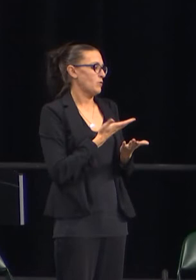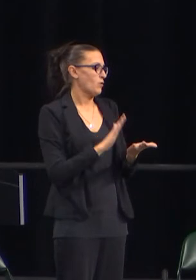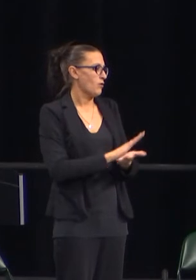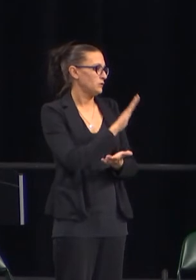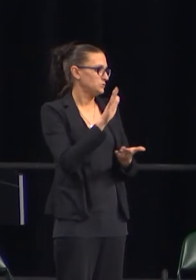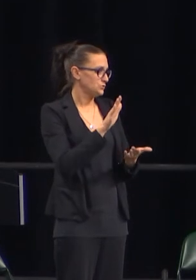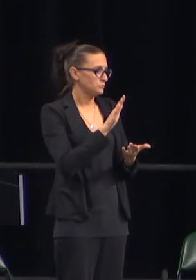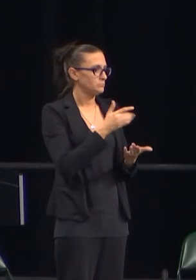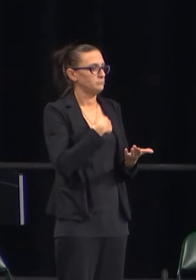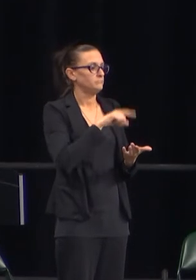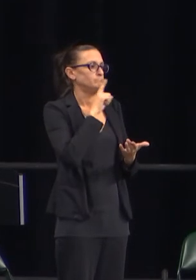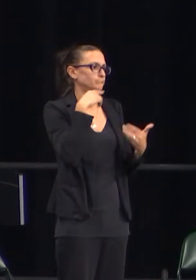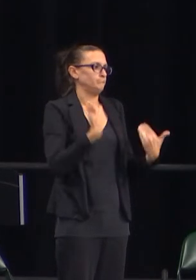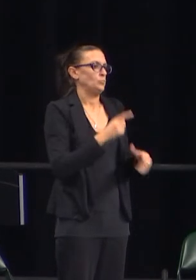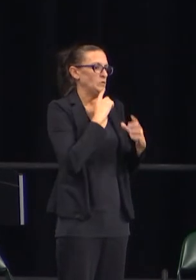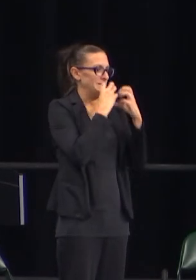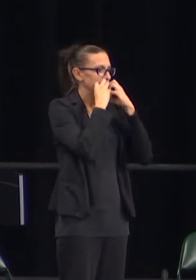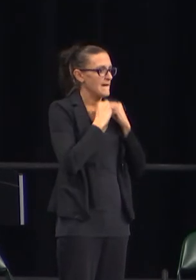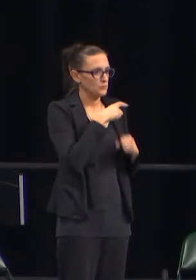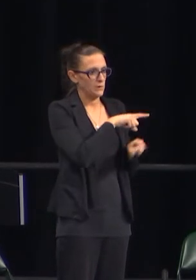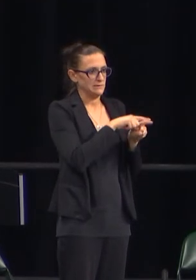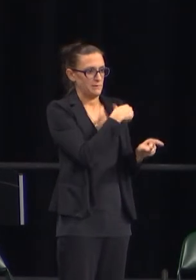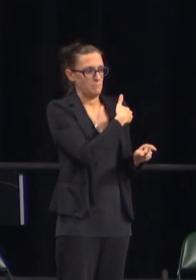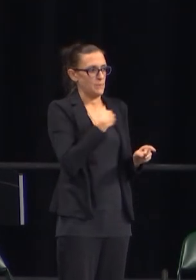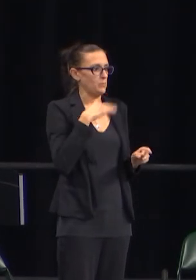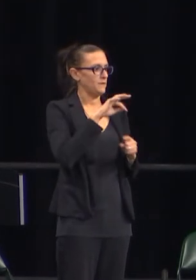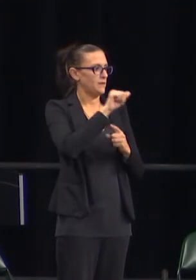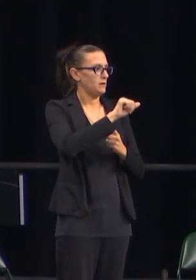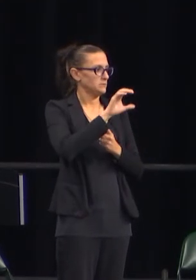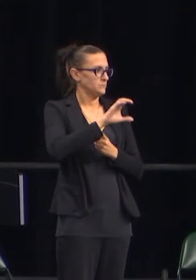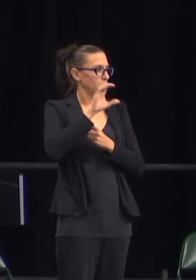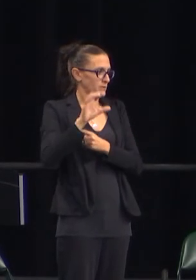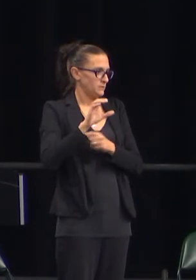We truly value you as a member of the Austin Community College family.